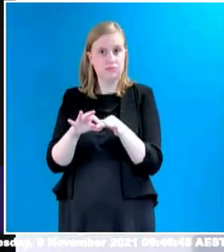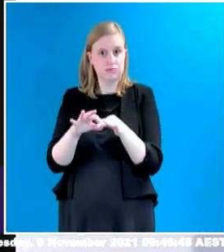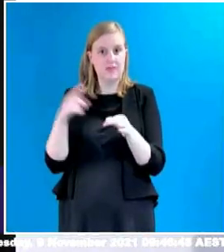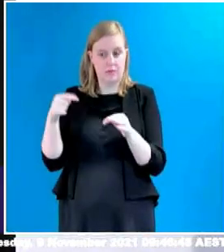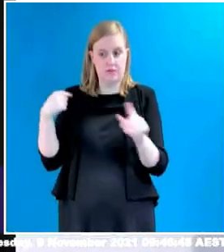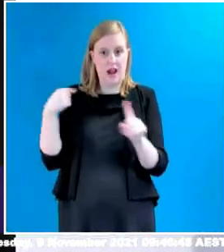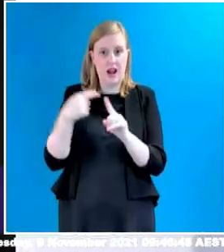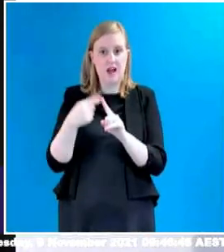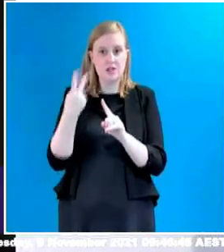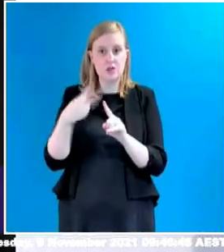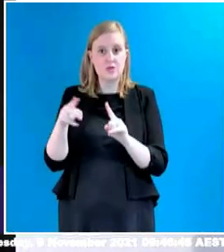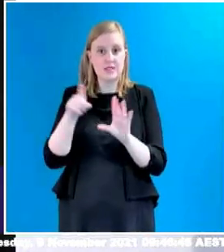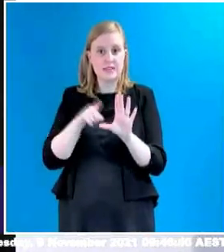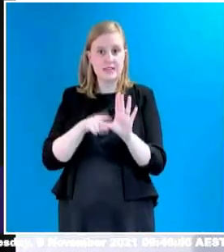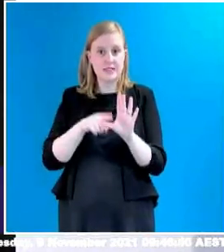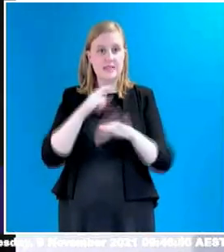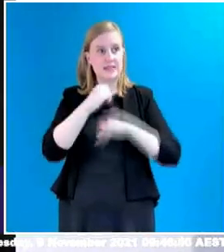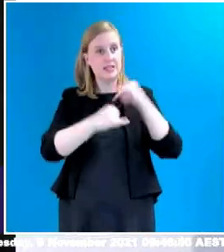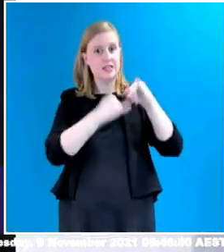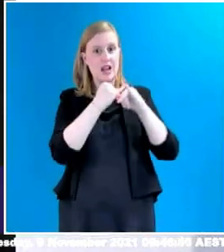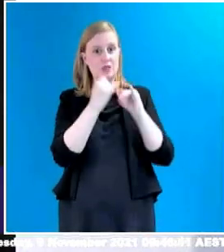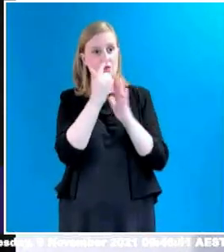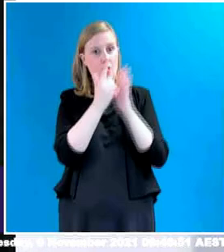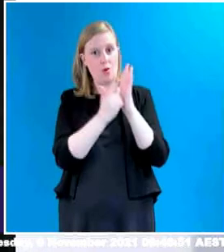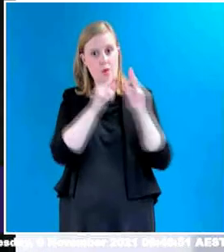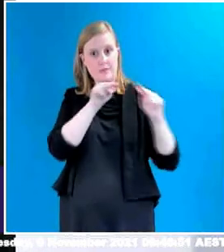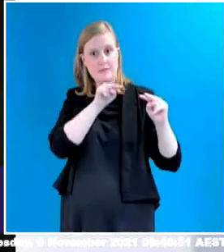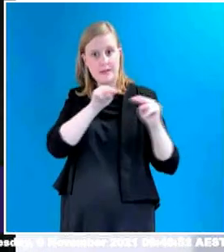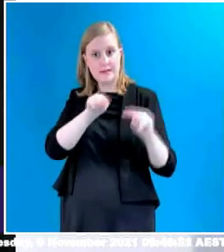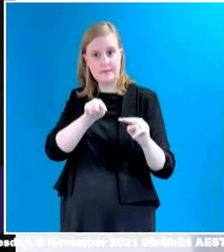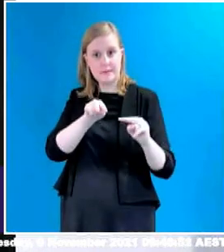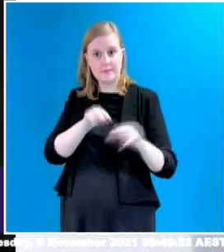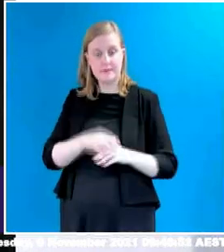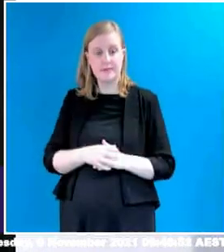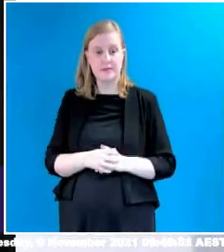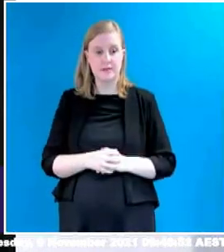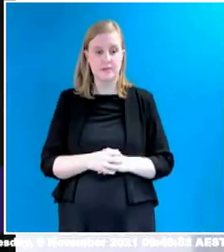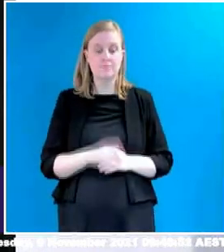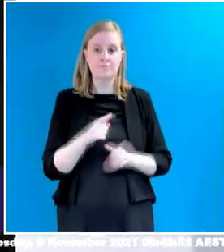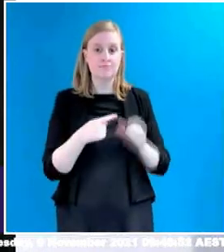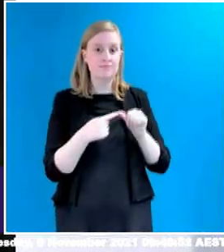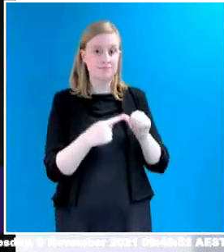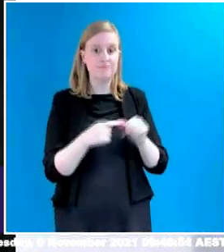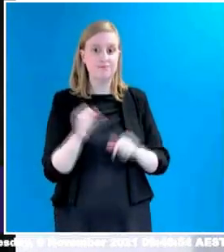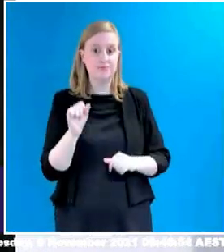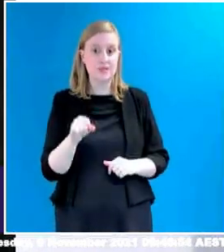approach at an international law level? Yes, that is absolutely correct.